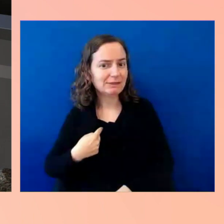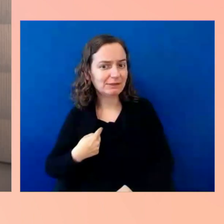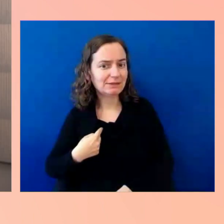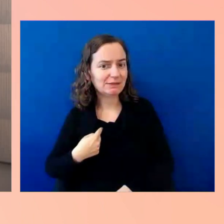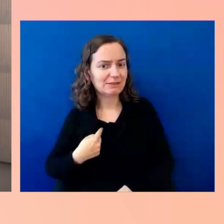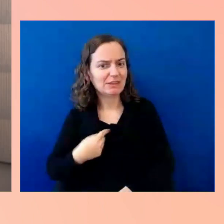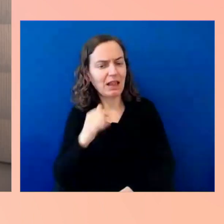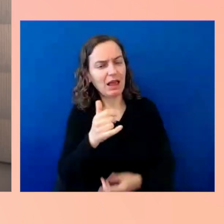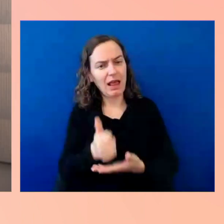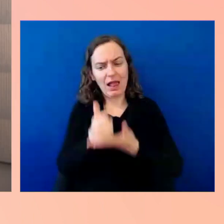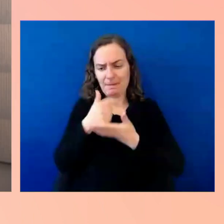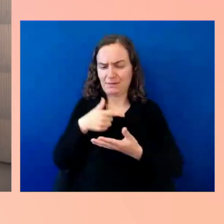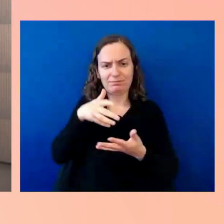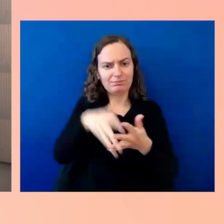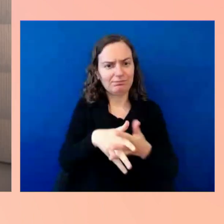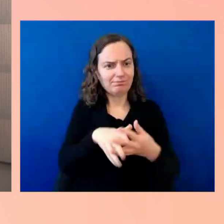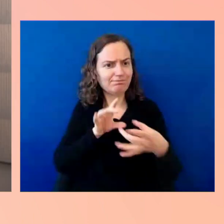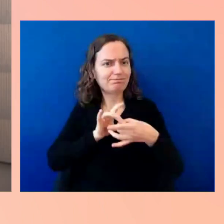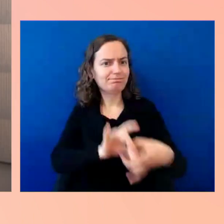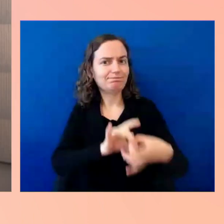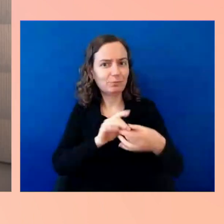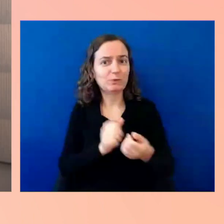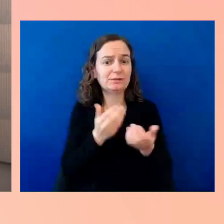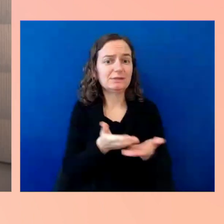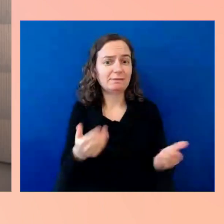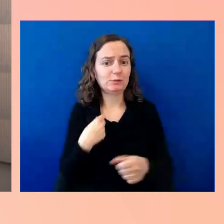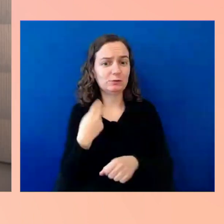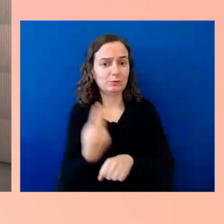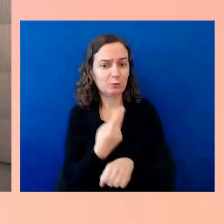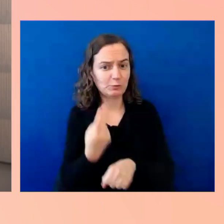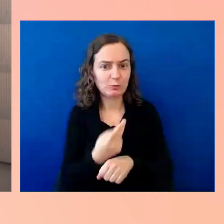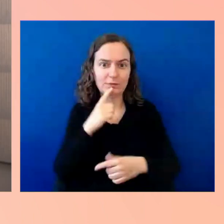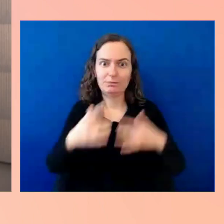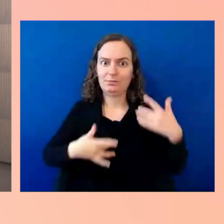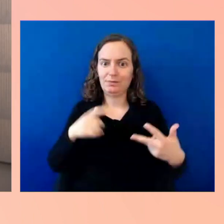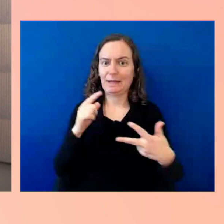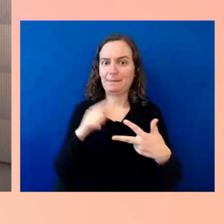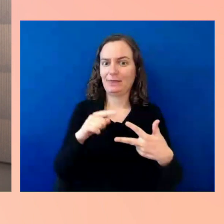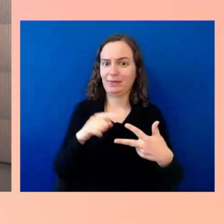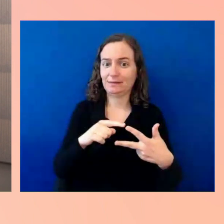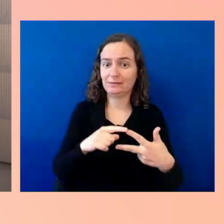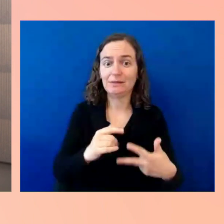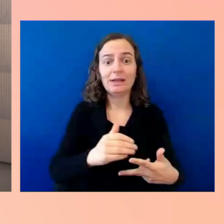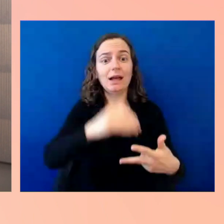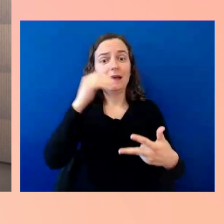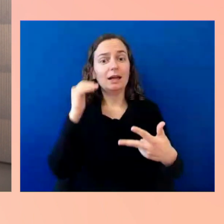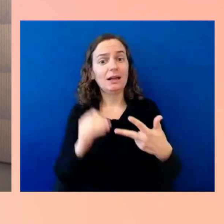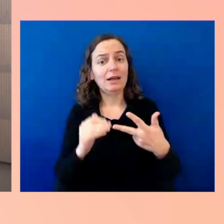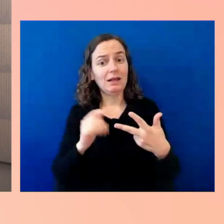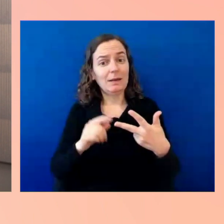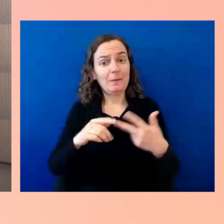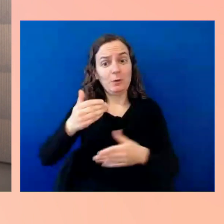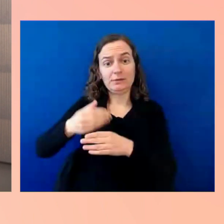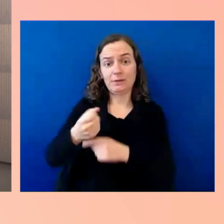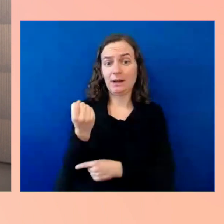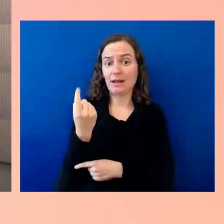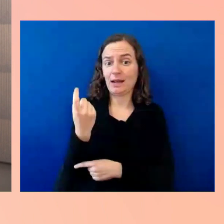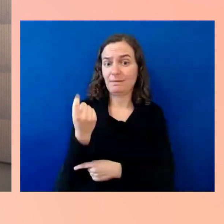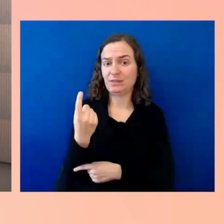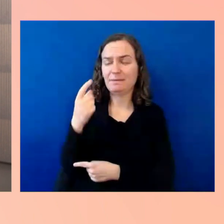I'm really excited to share that in the Windows 11 February update, we have been able to bring Voice Access out of preview.